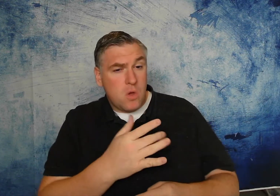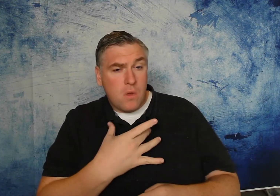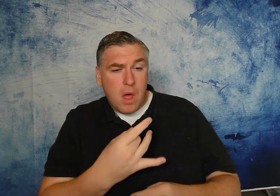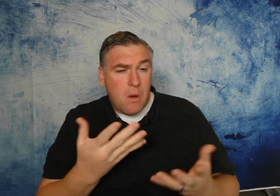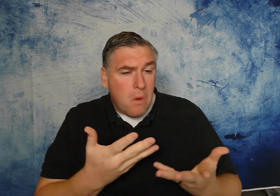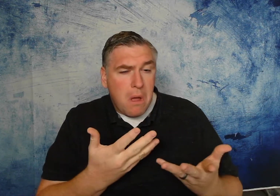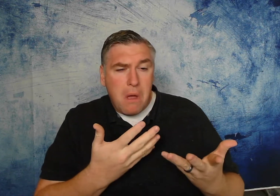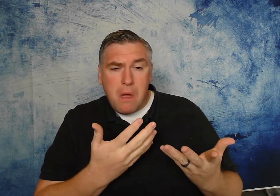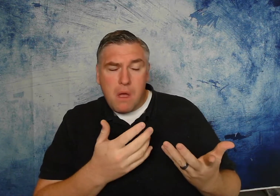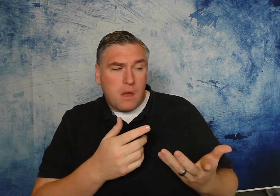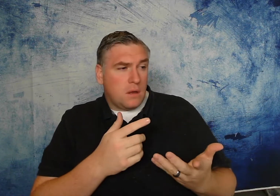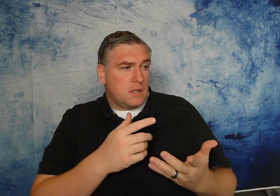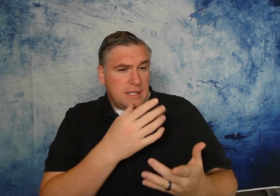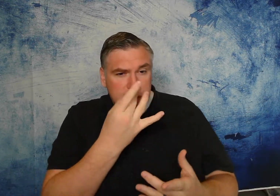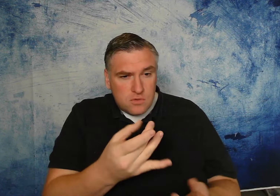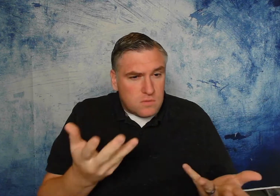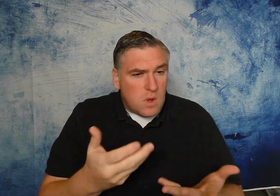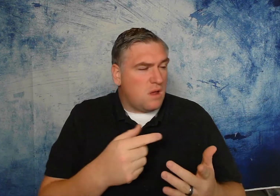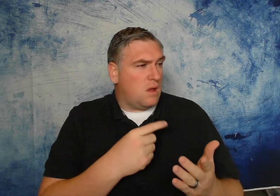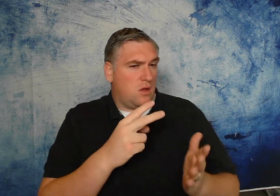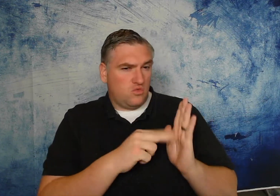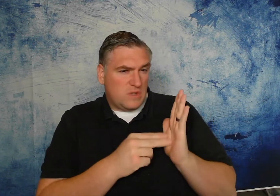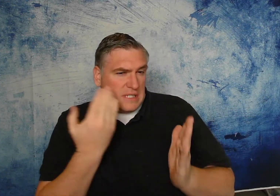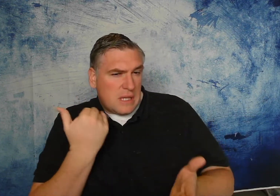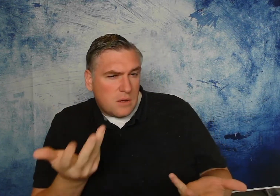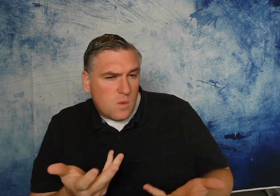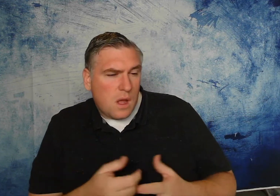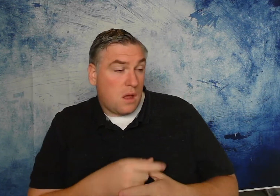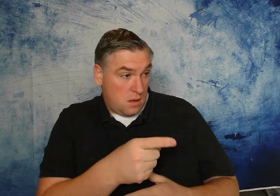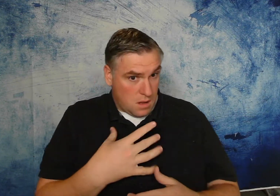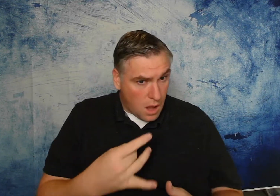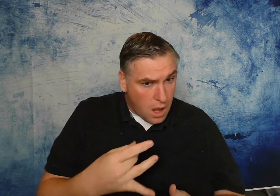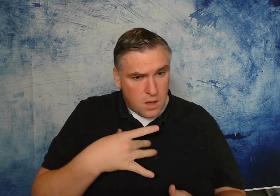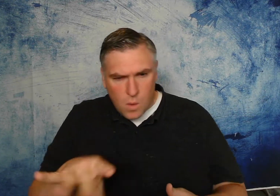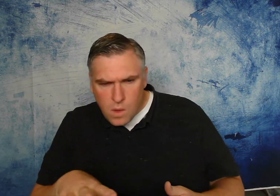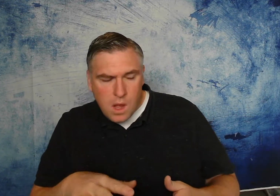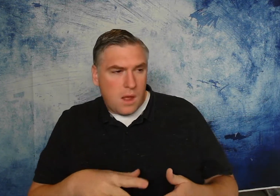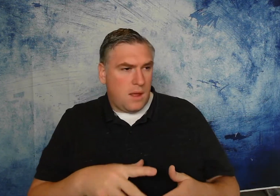ask "What are your interests? What do you like? What did you read last? Did you